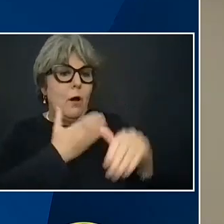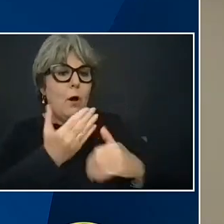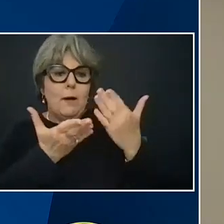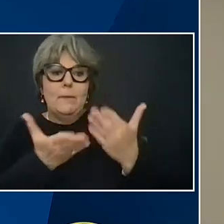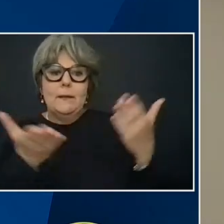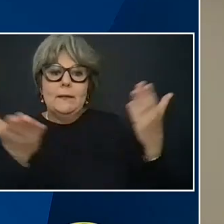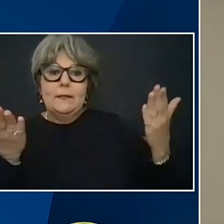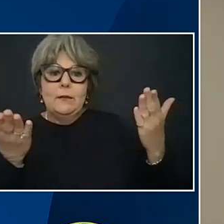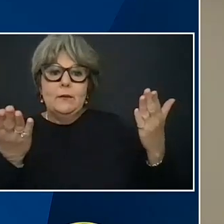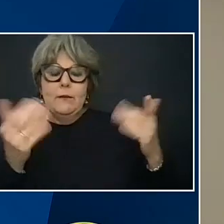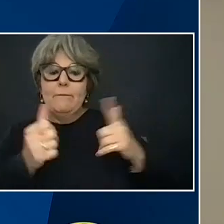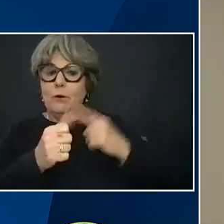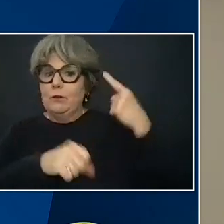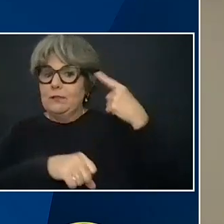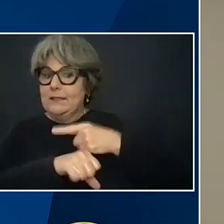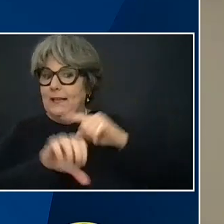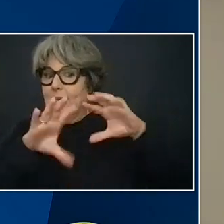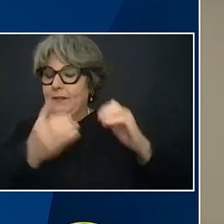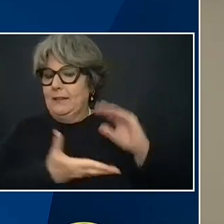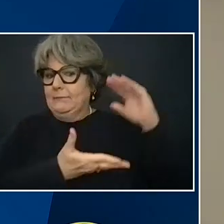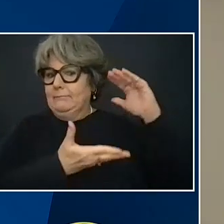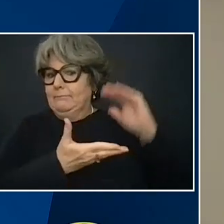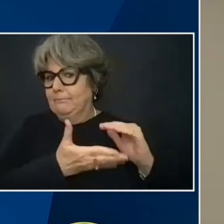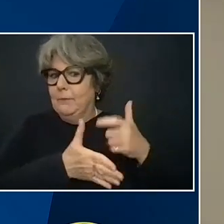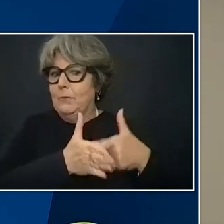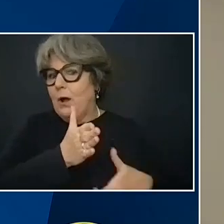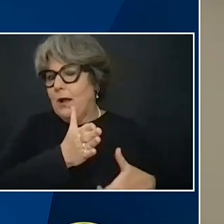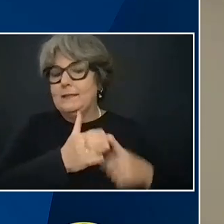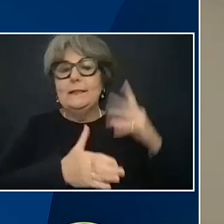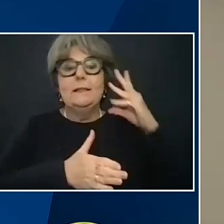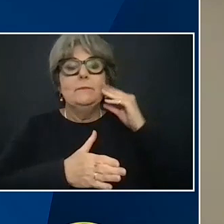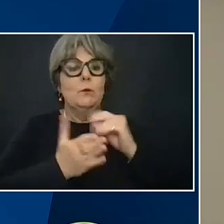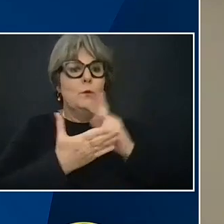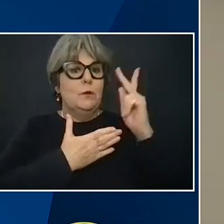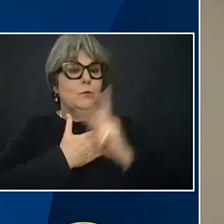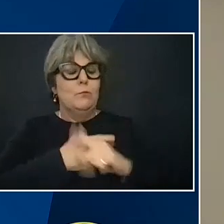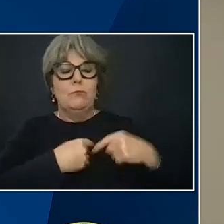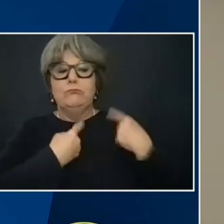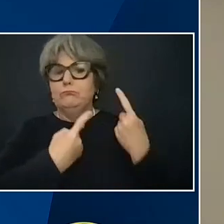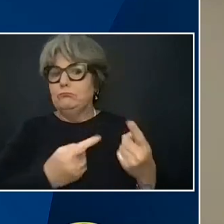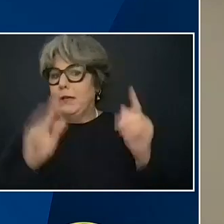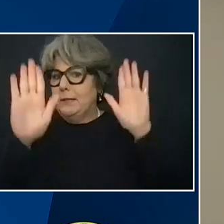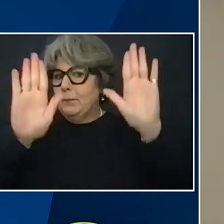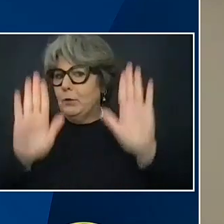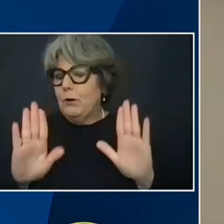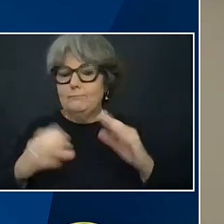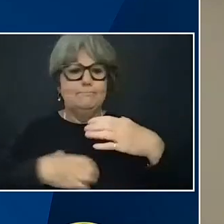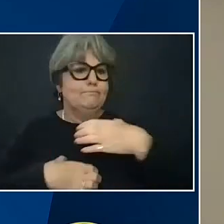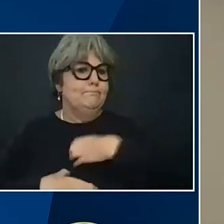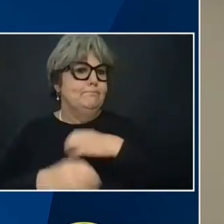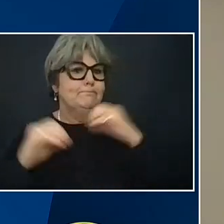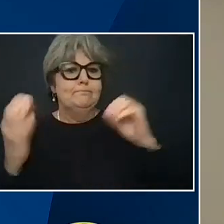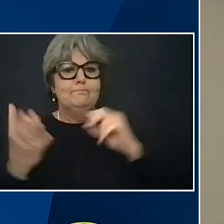of class, at a lower price. My experience with this program has been great. I have no complaints at all about it and it saves me a lot of time.